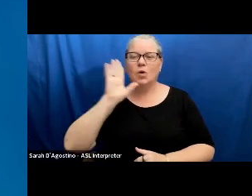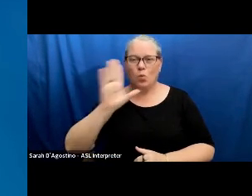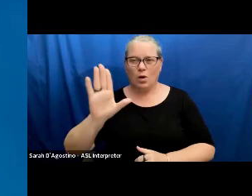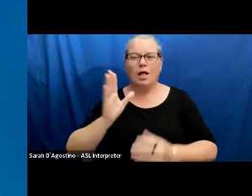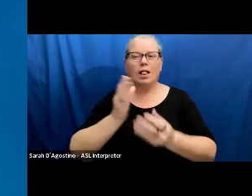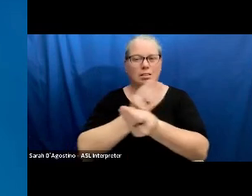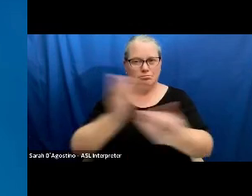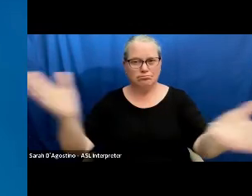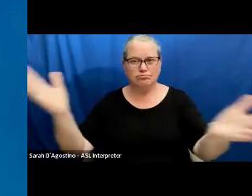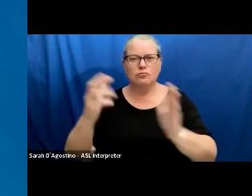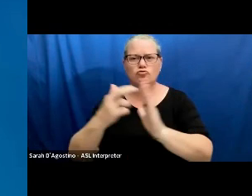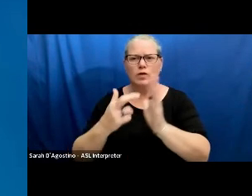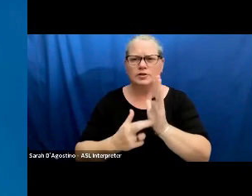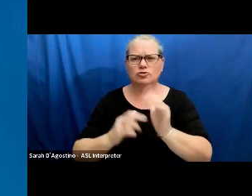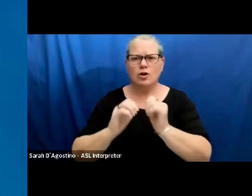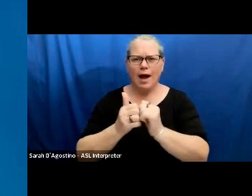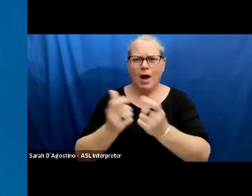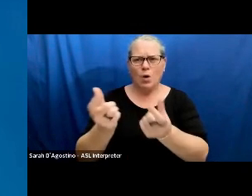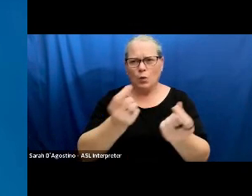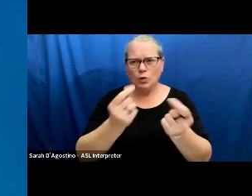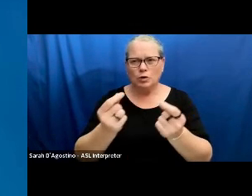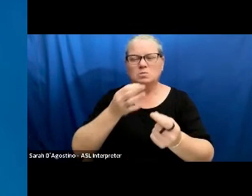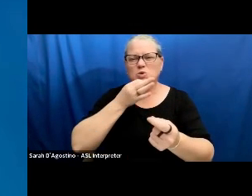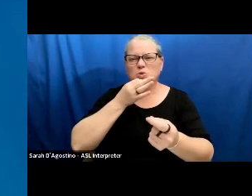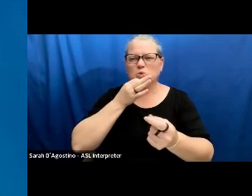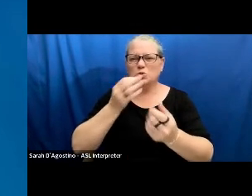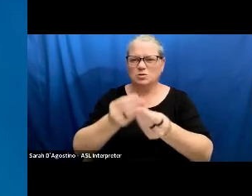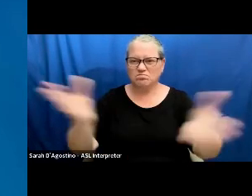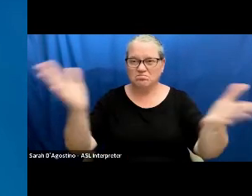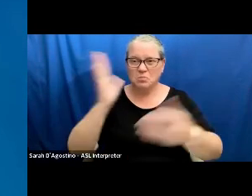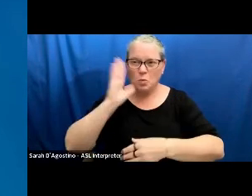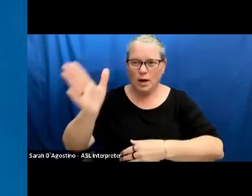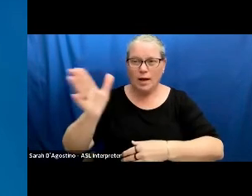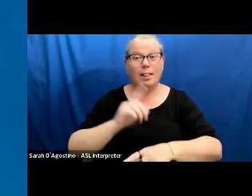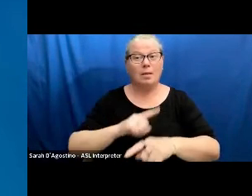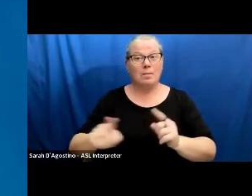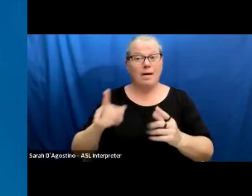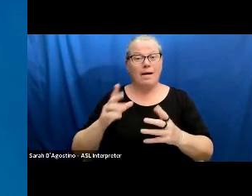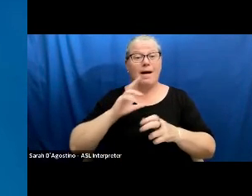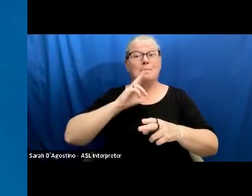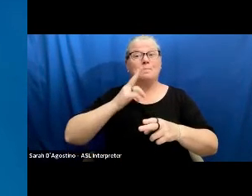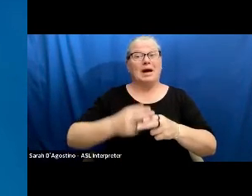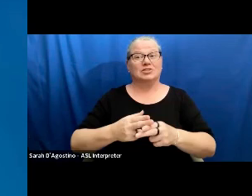in the near future but i wanted to make sure i mentioned it so that everyone could hold the date